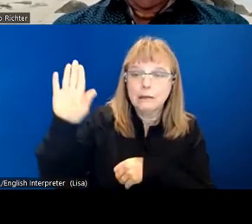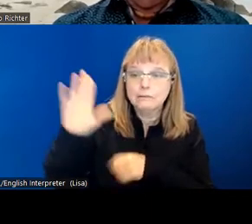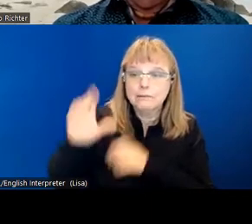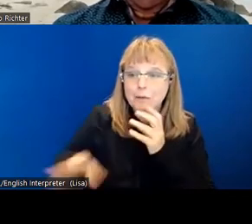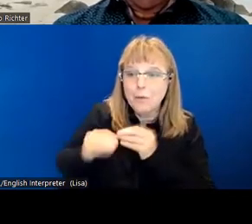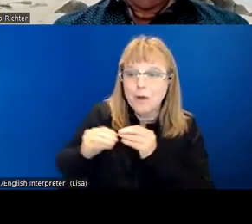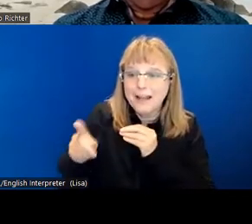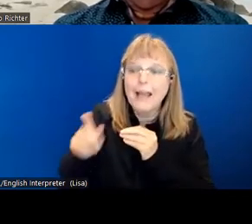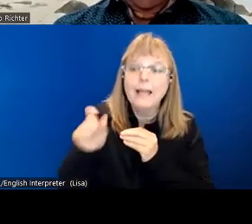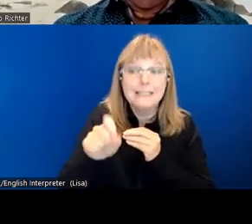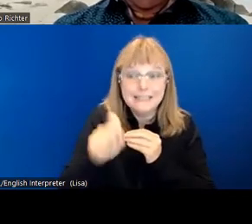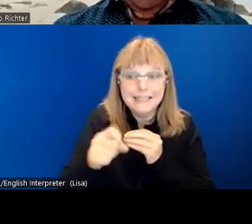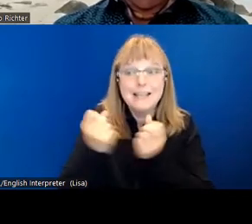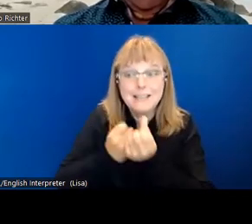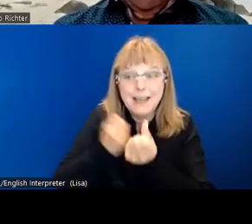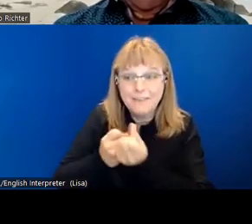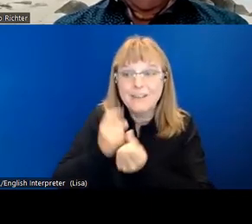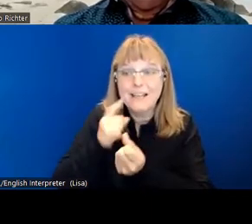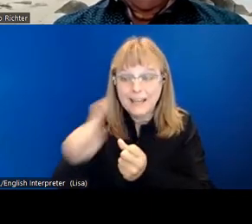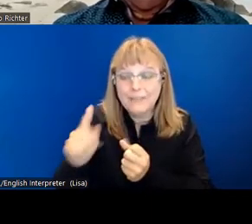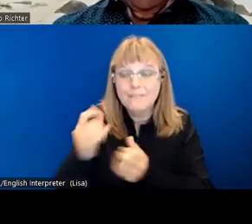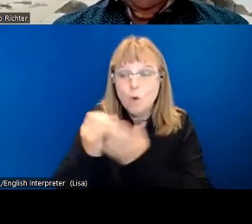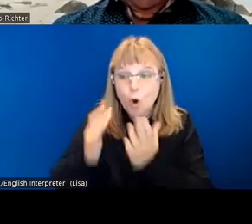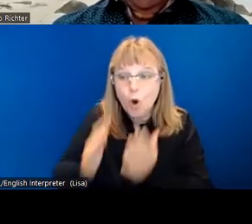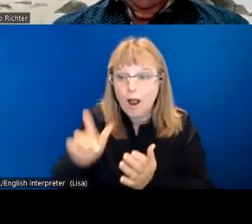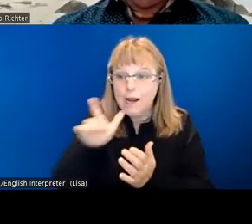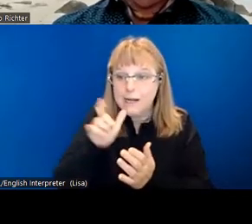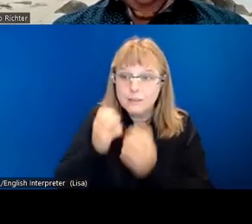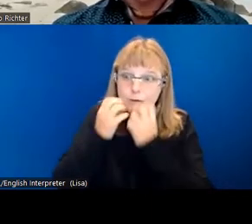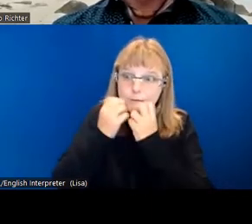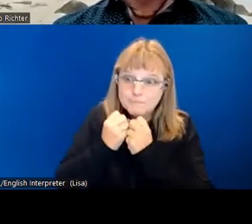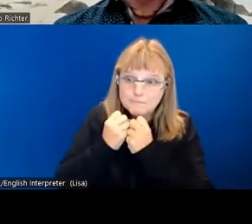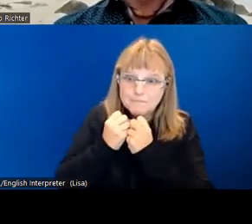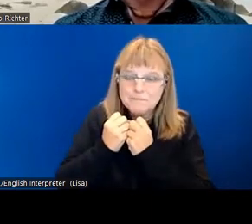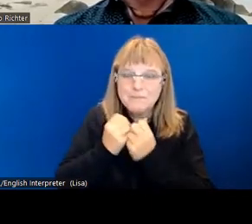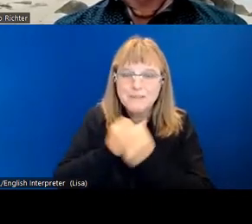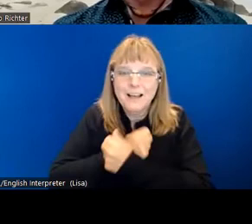advocating for artists that you love. And I love wearing my Yenta hat,